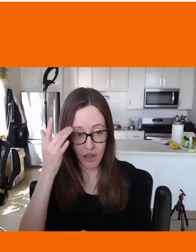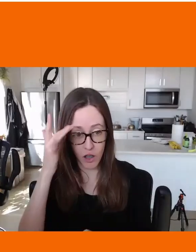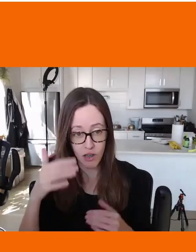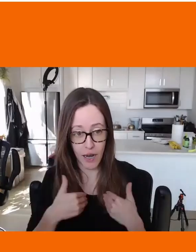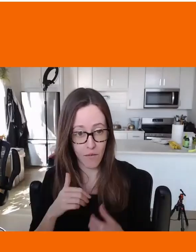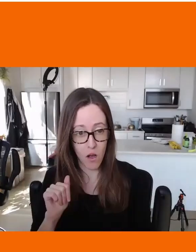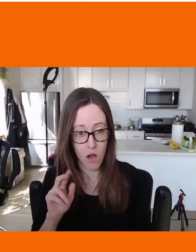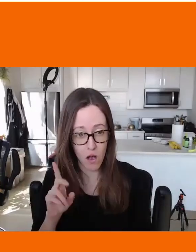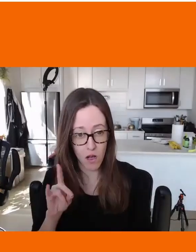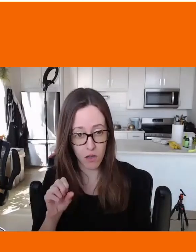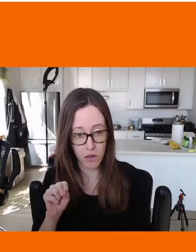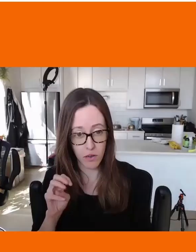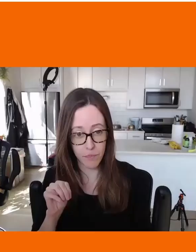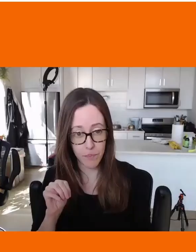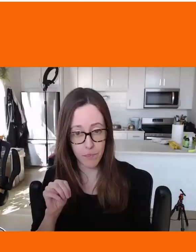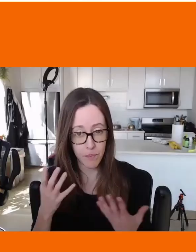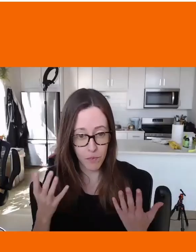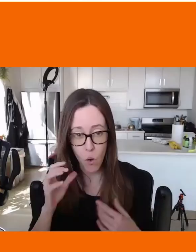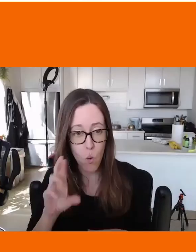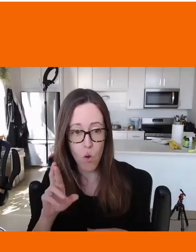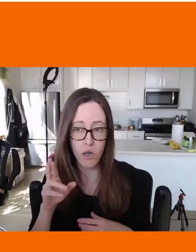Is there autism in artificial intelligence?